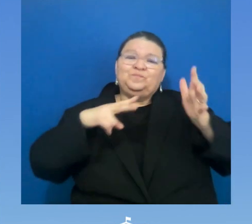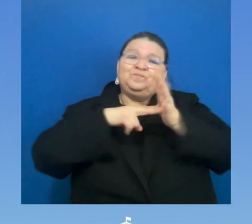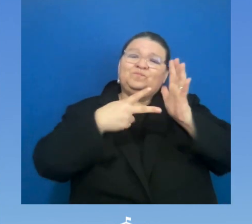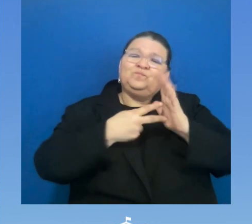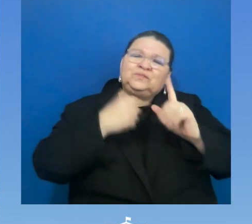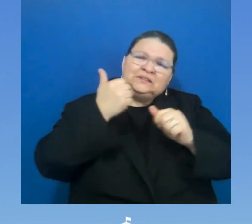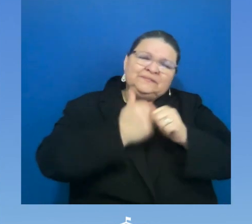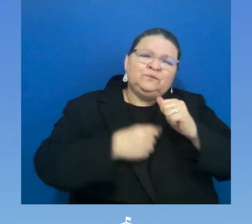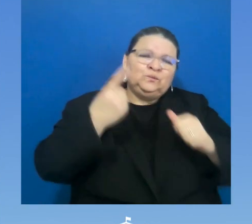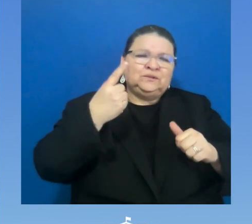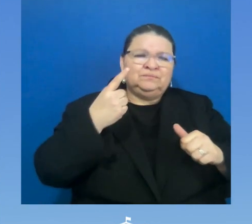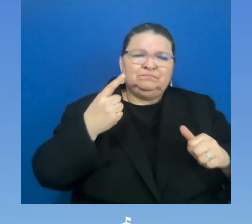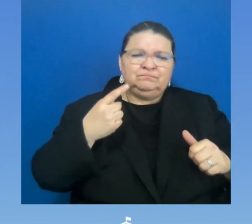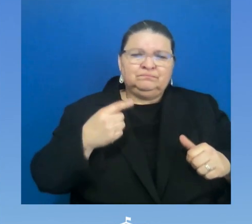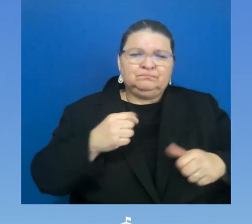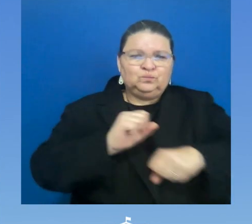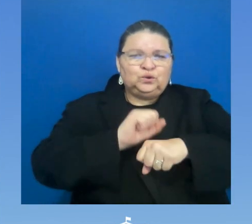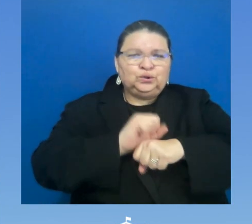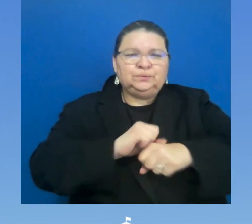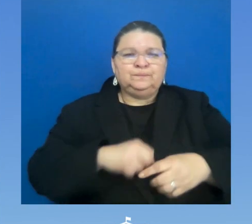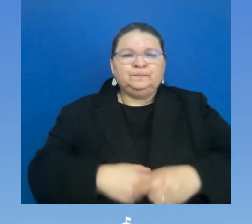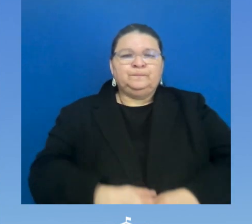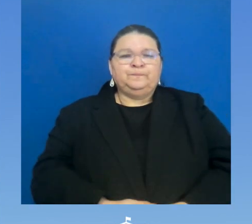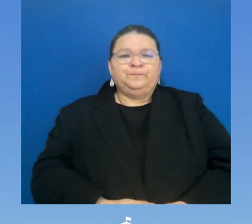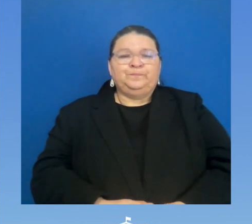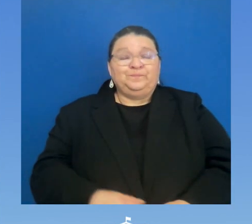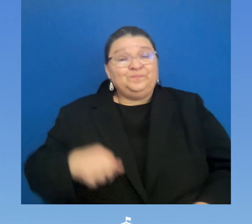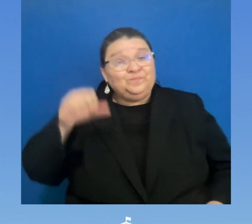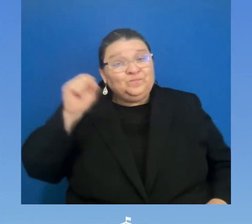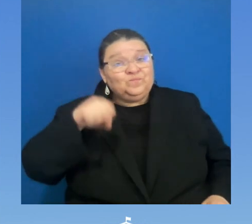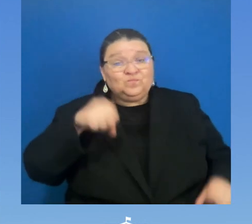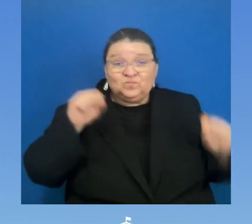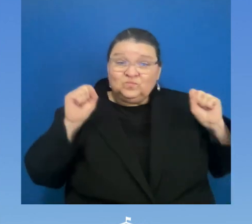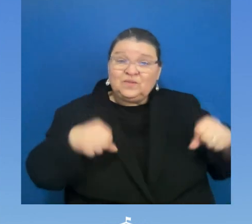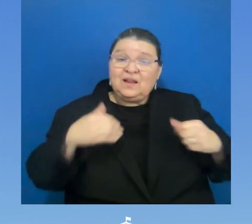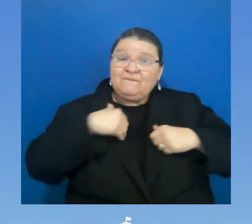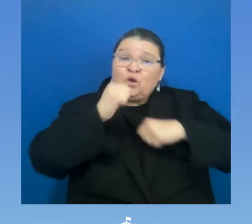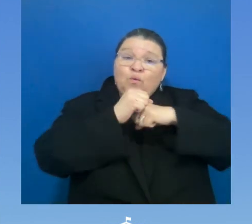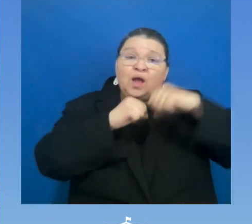there's a playbook that can be followed and really proud of our legacy,